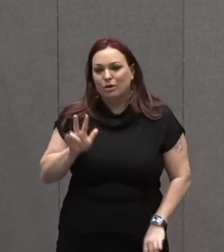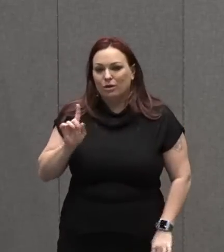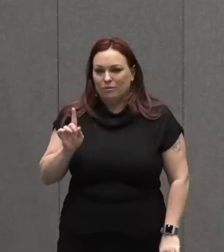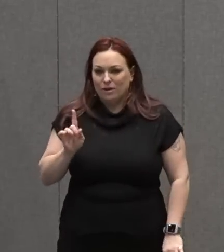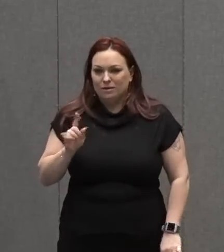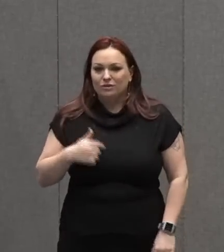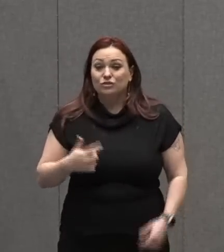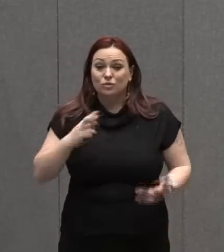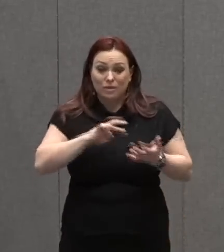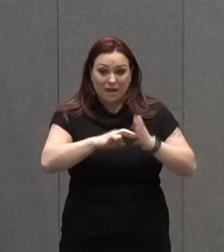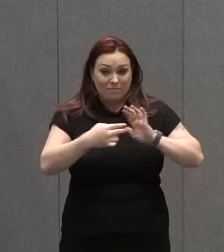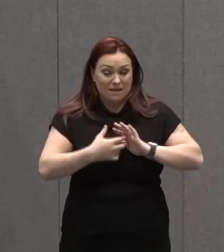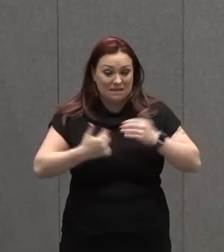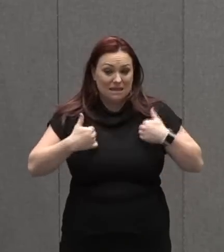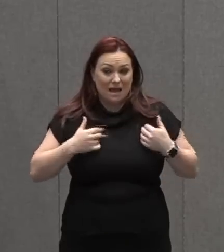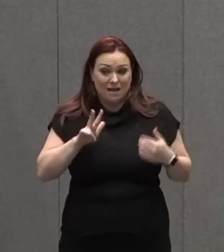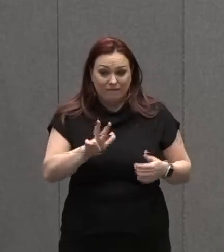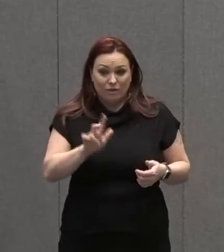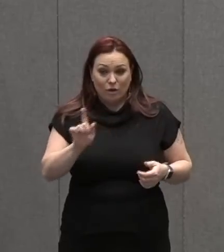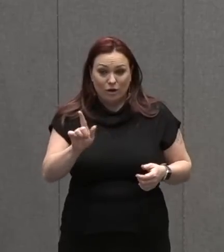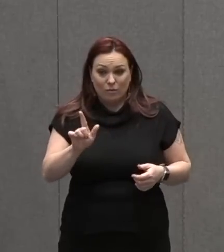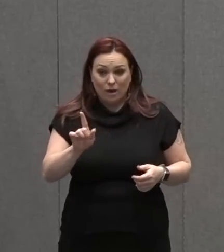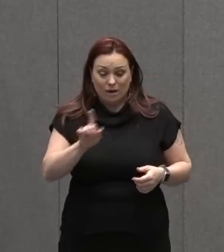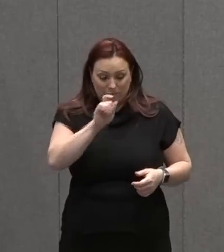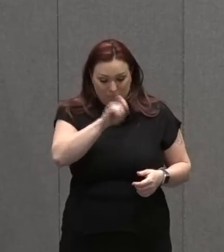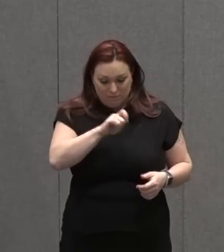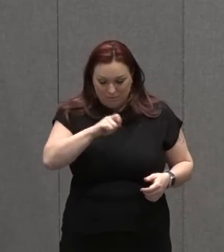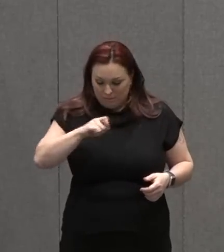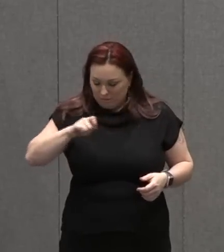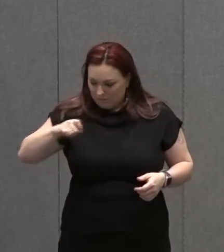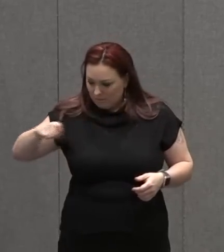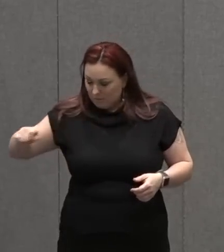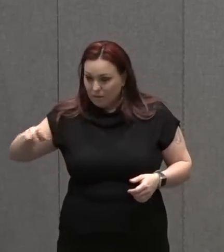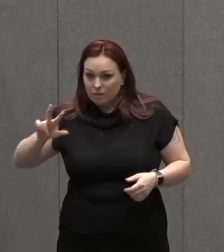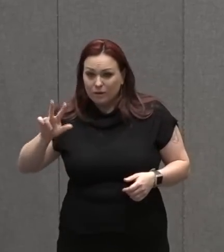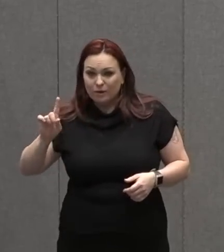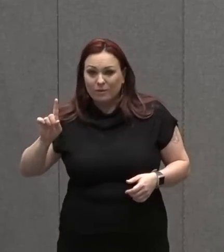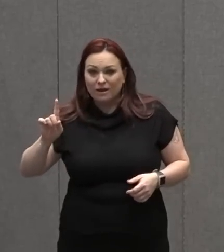and each tick mark has a number representing the 31 days.